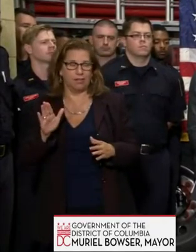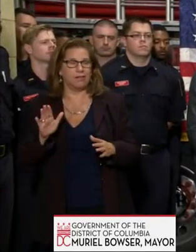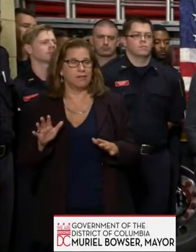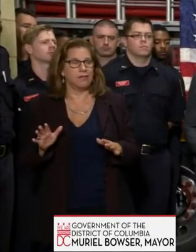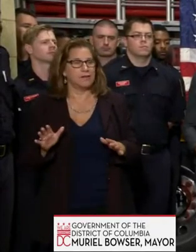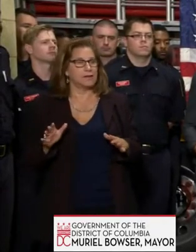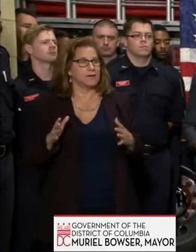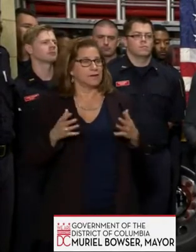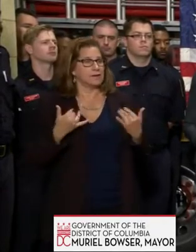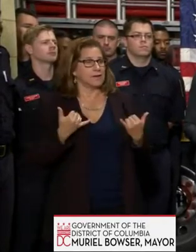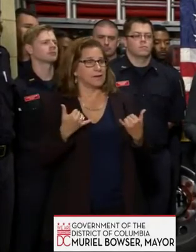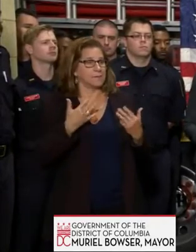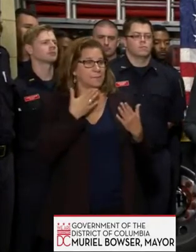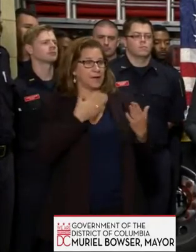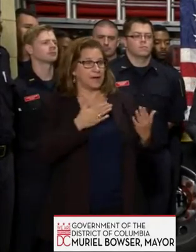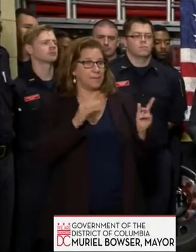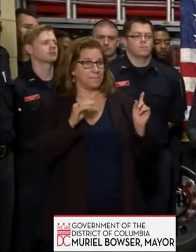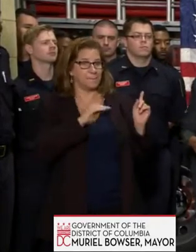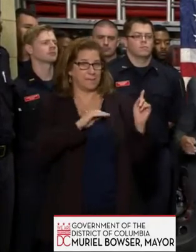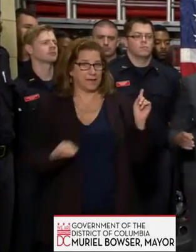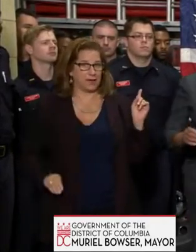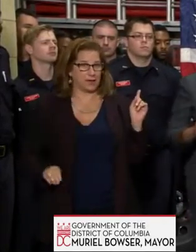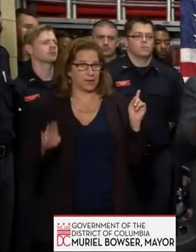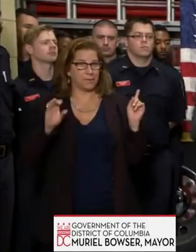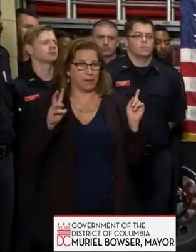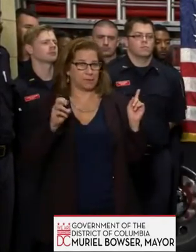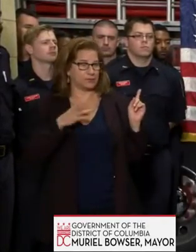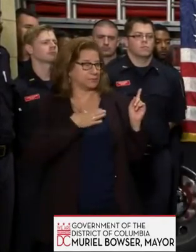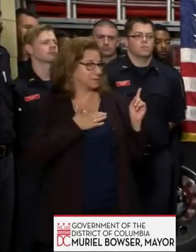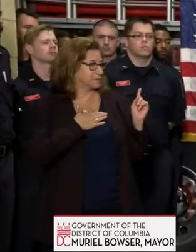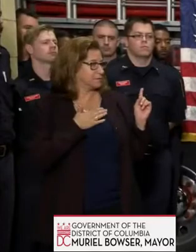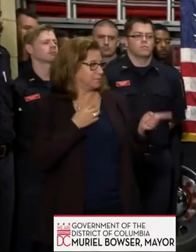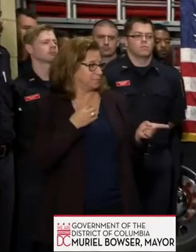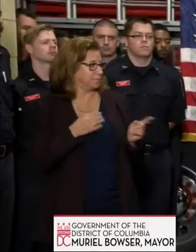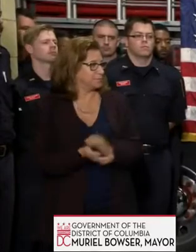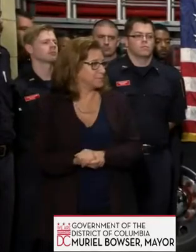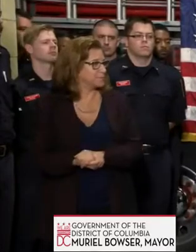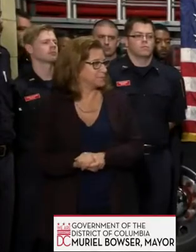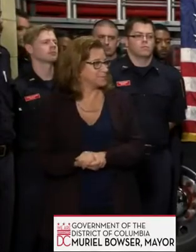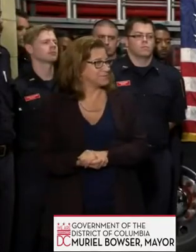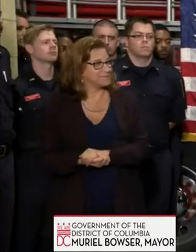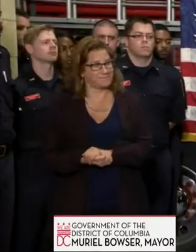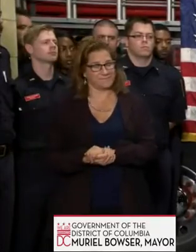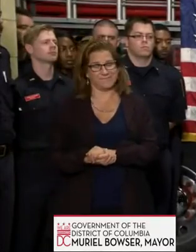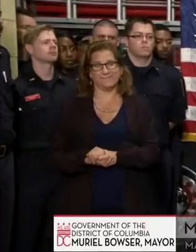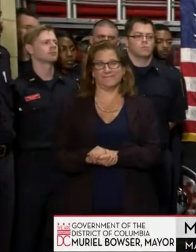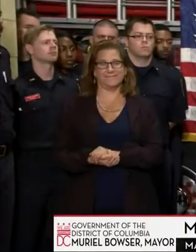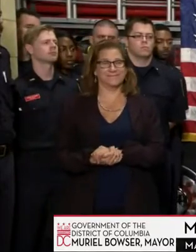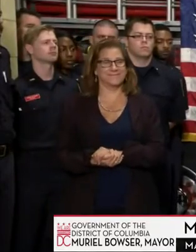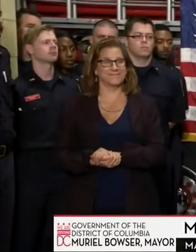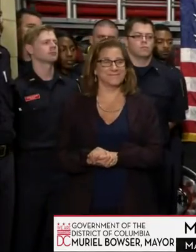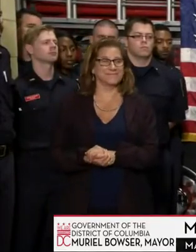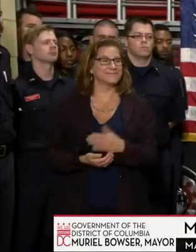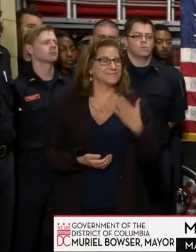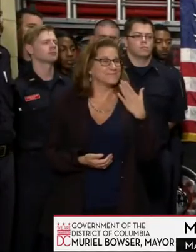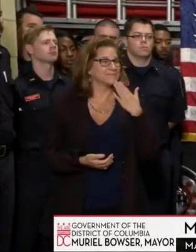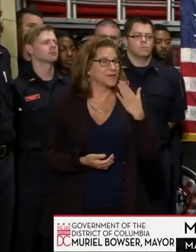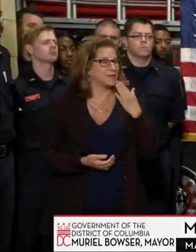BOWSER PLEASE TO COME FORWARD. >> MAYOR: THANK YOU, COUNCILWOMAN CHEH AND I WANT TO THANK ALL OF THE MEN AND WOMEN